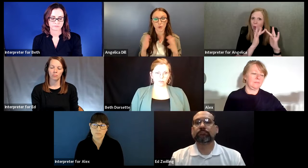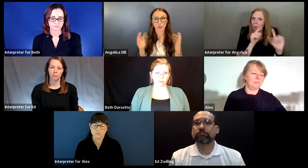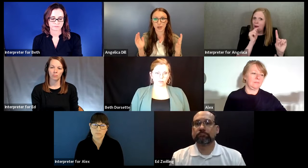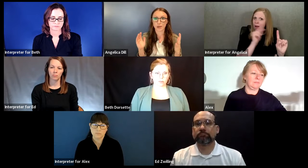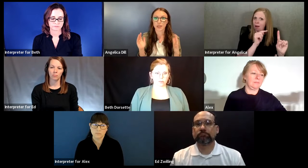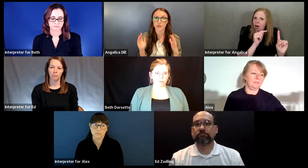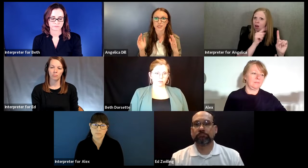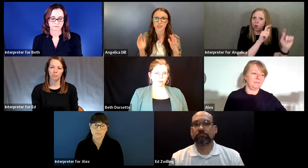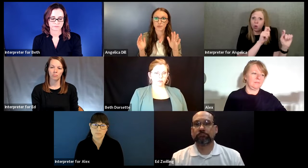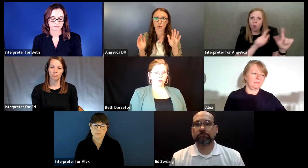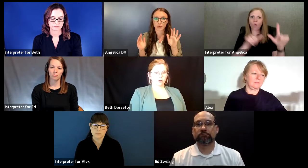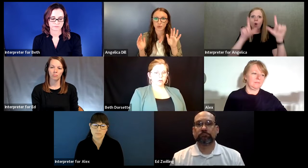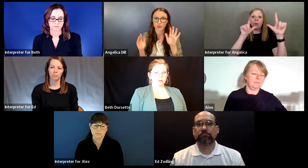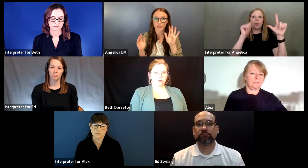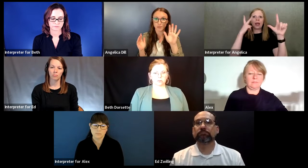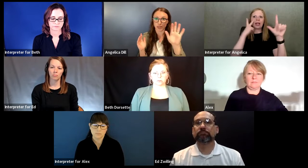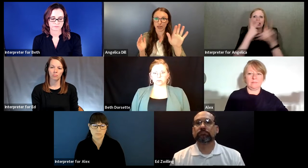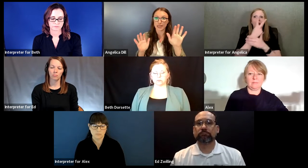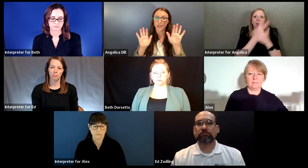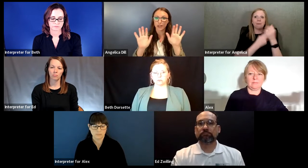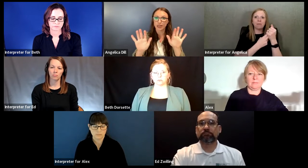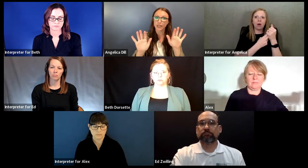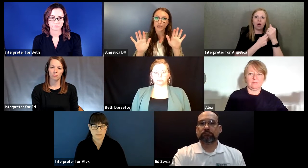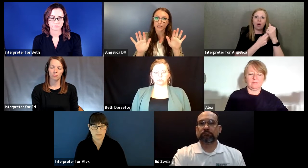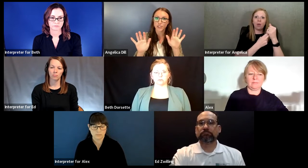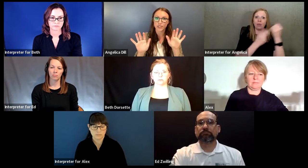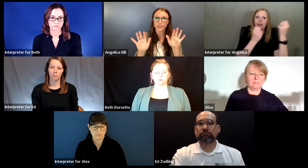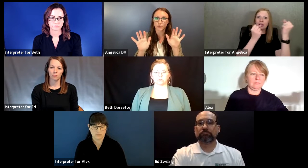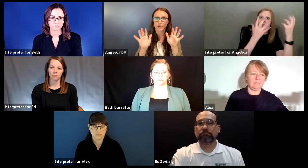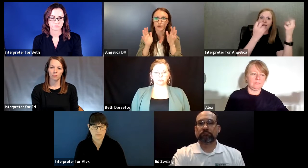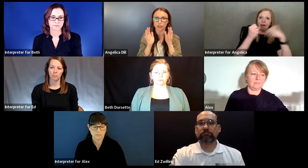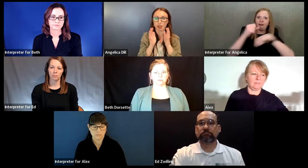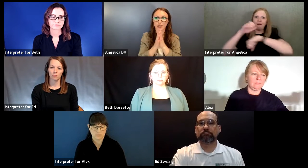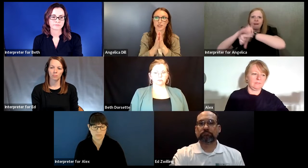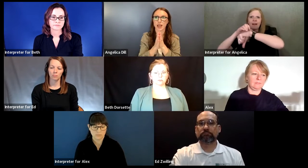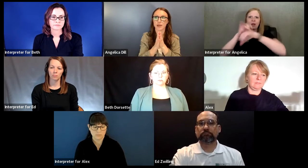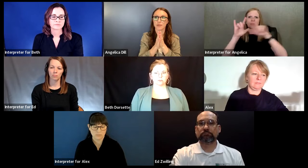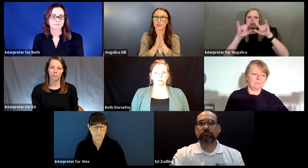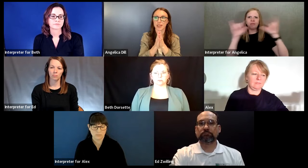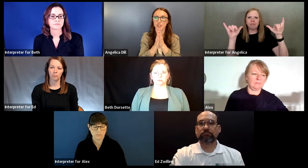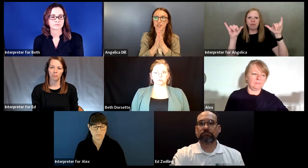you open it up you see something both in ASL and in English and we're looking to make sure